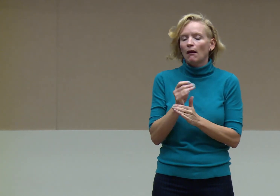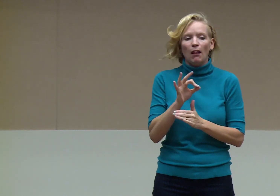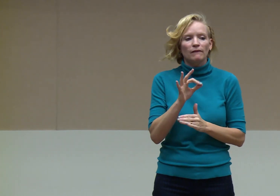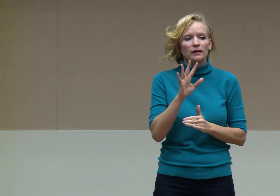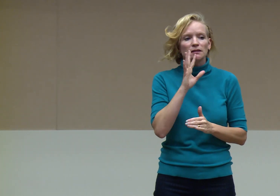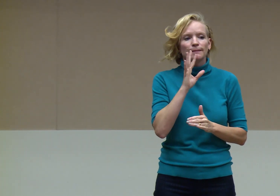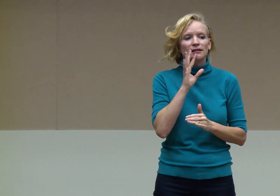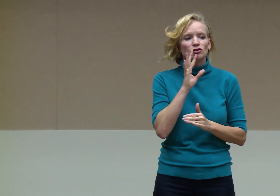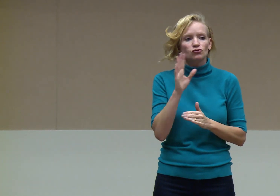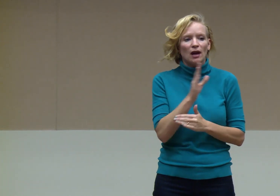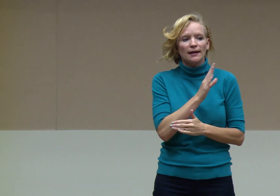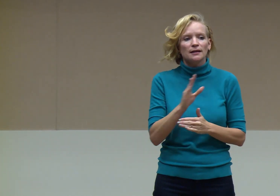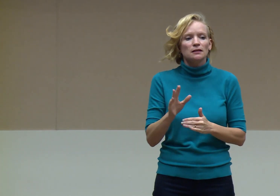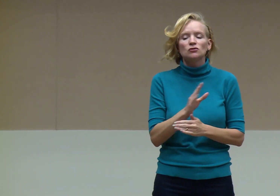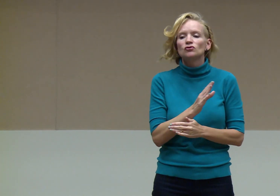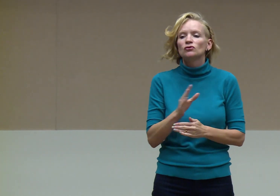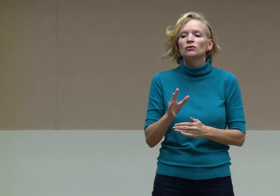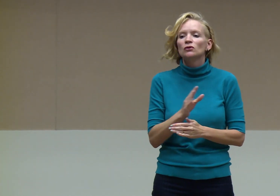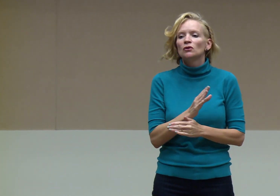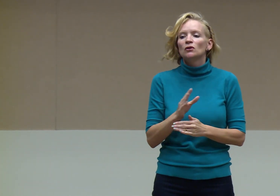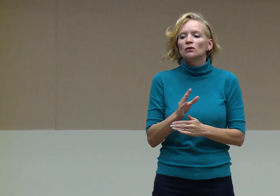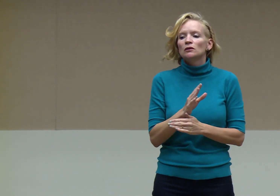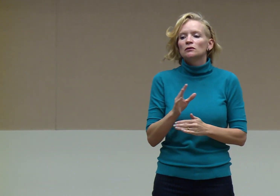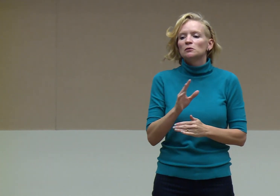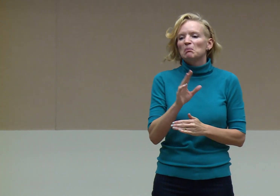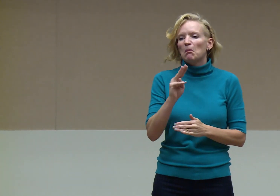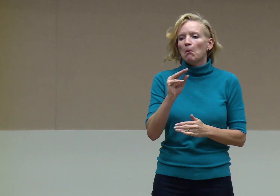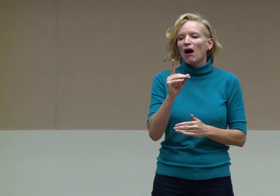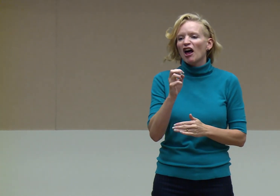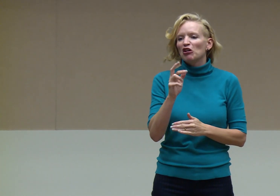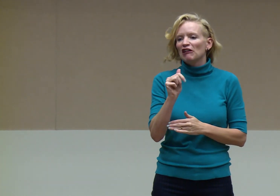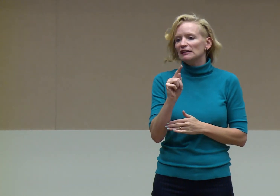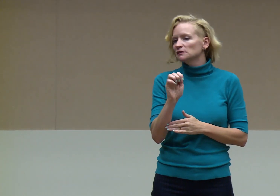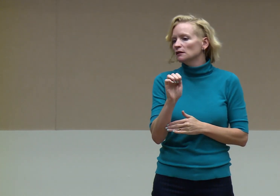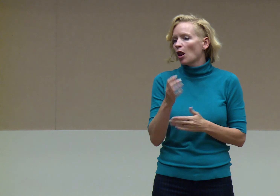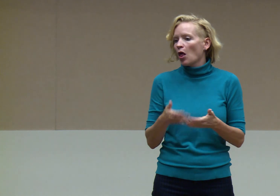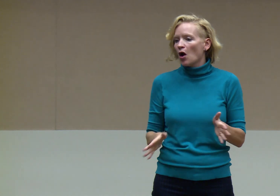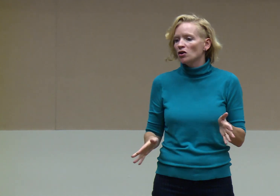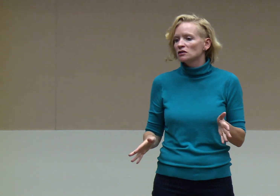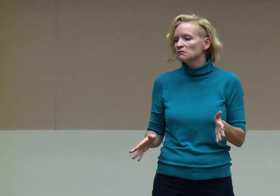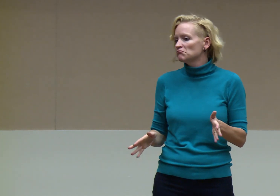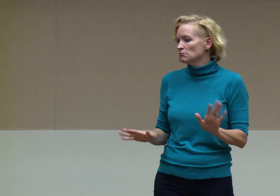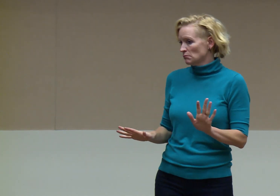I kind of was right in the middle of the speech range. It was a moderate hearing loss.